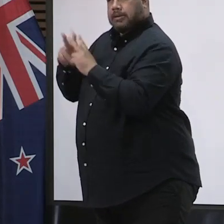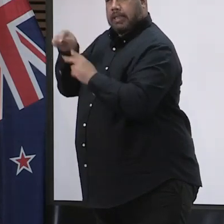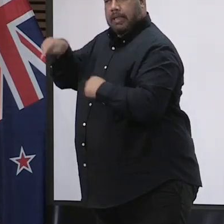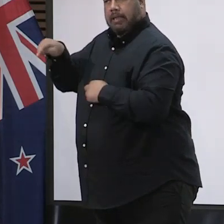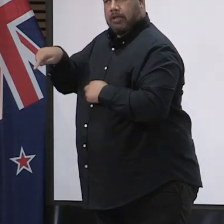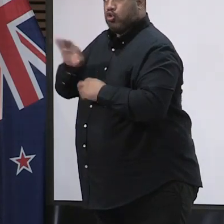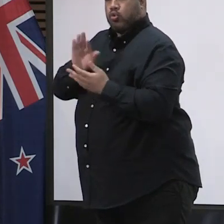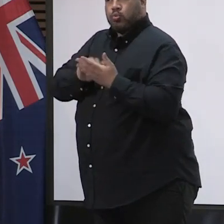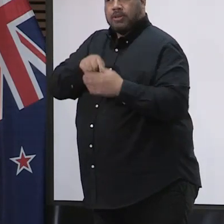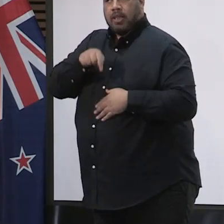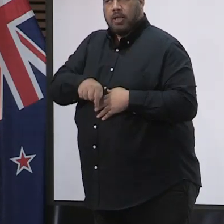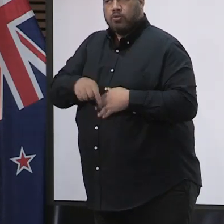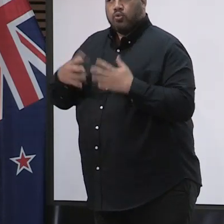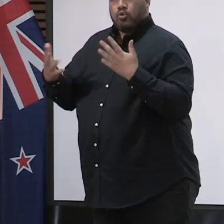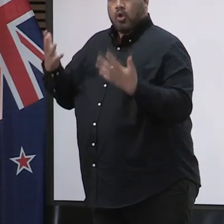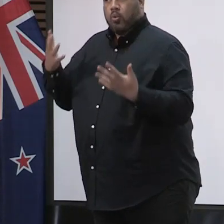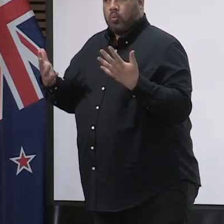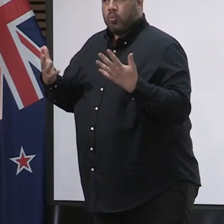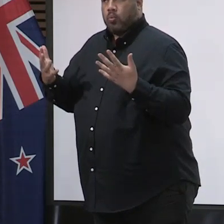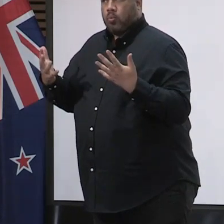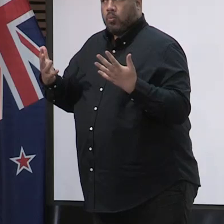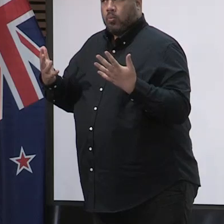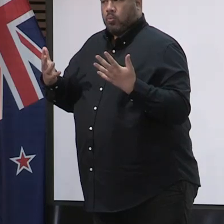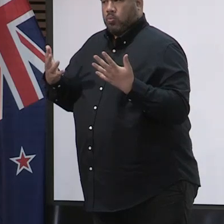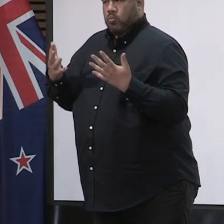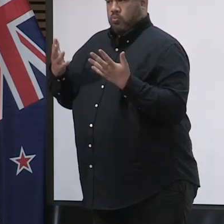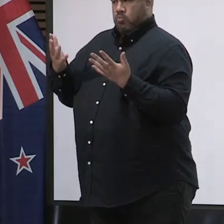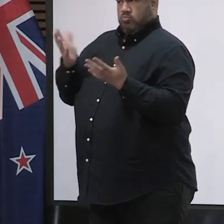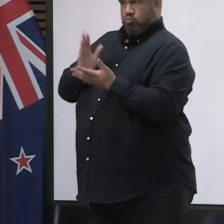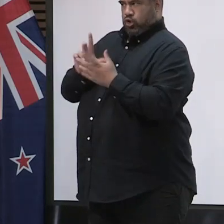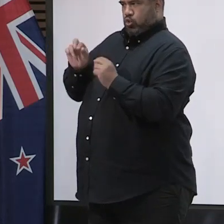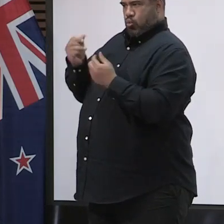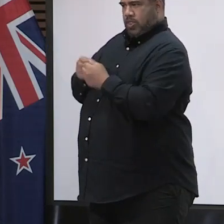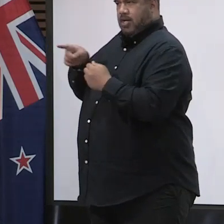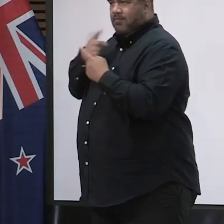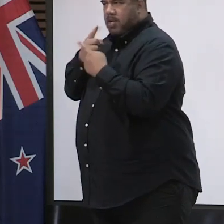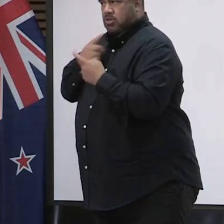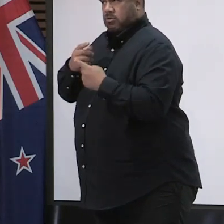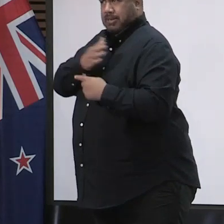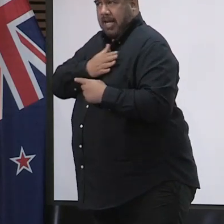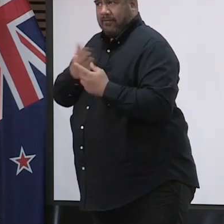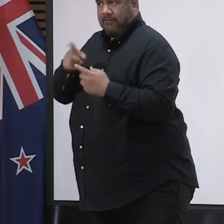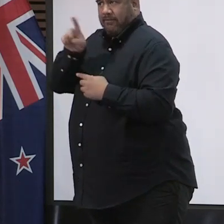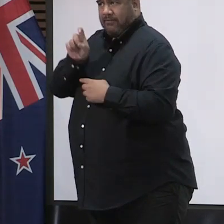keeping it in New Zealand? the